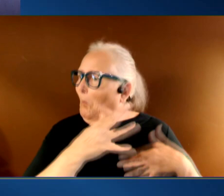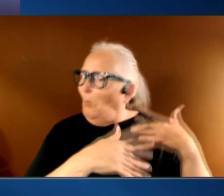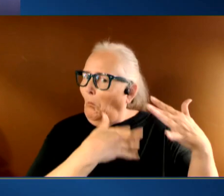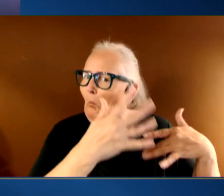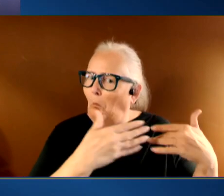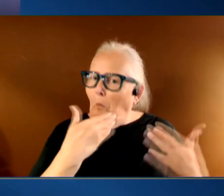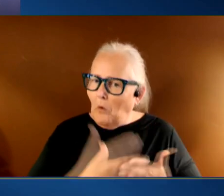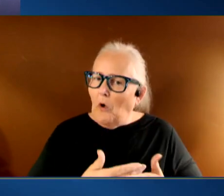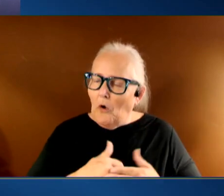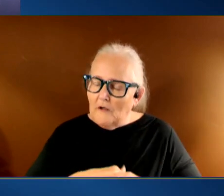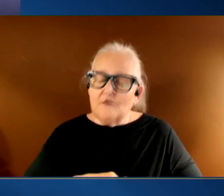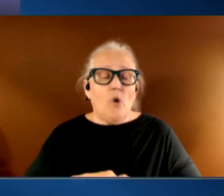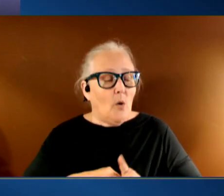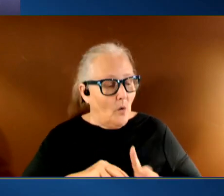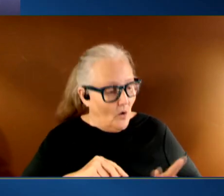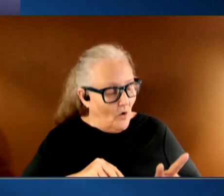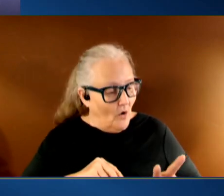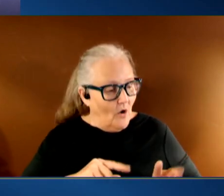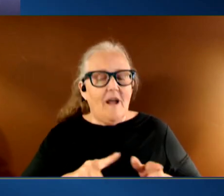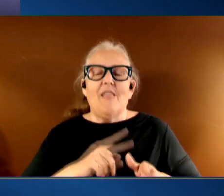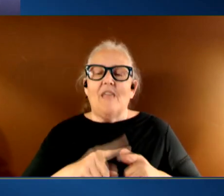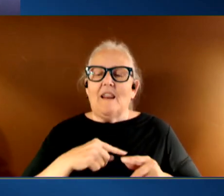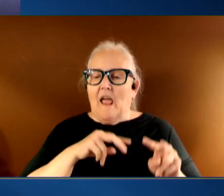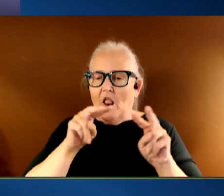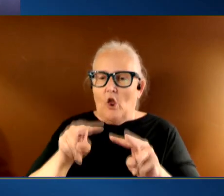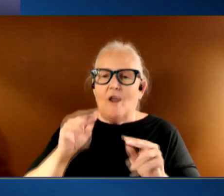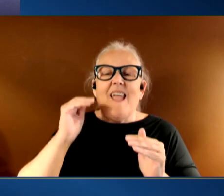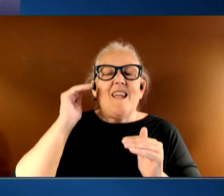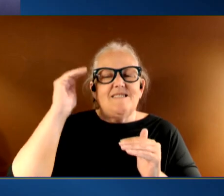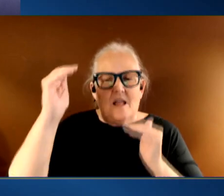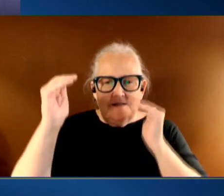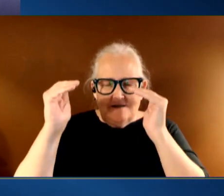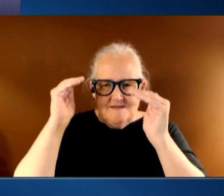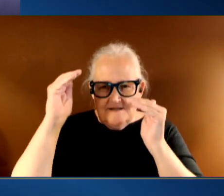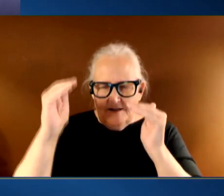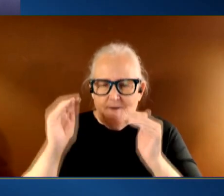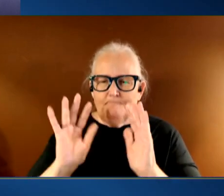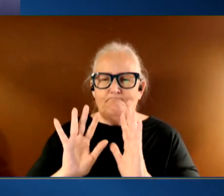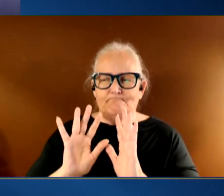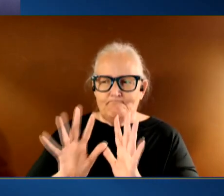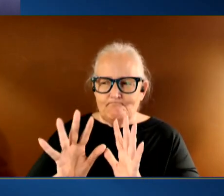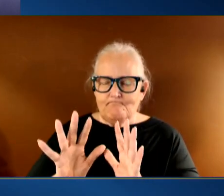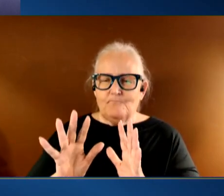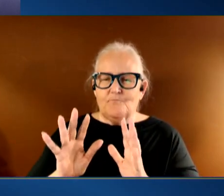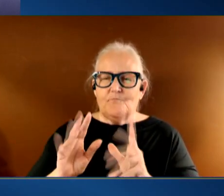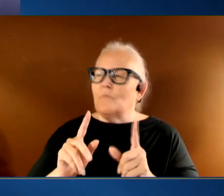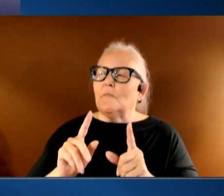working with our adult providers to really say we need individual -- it was a different